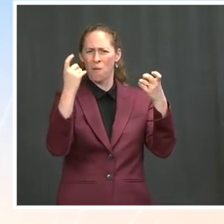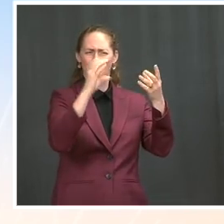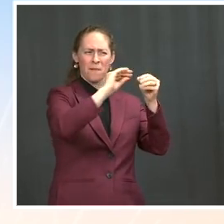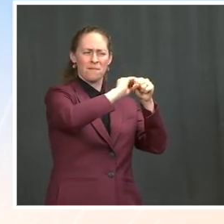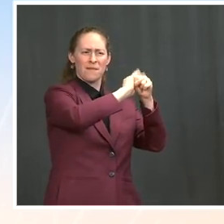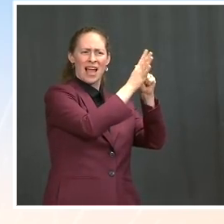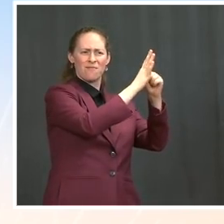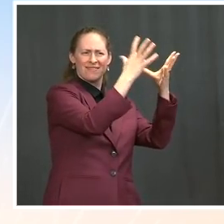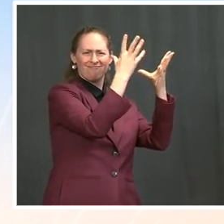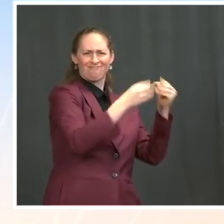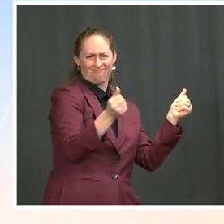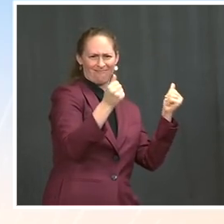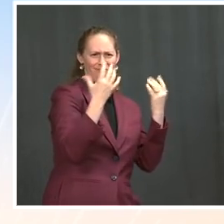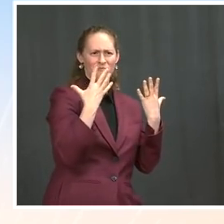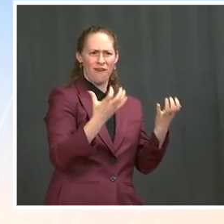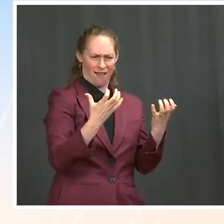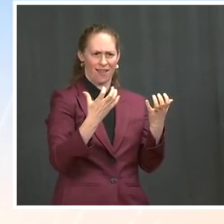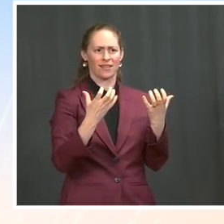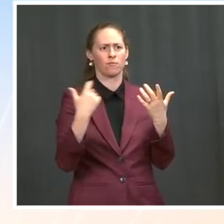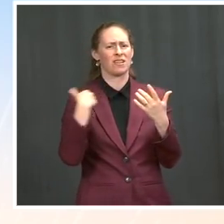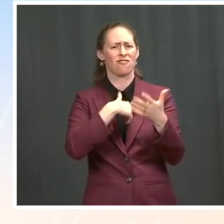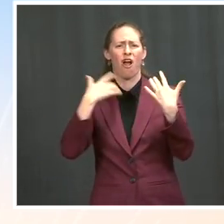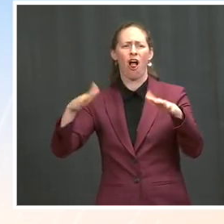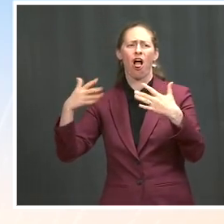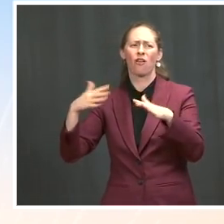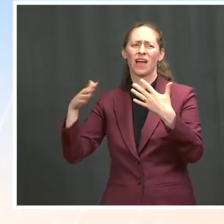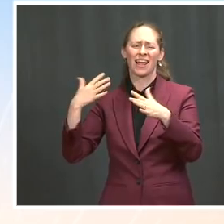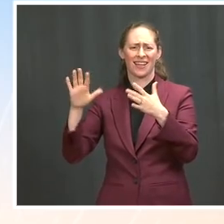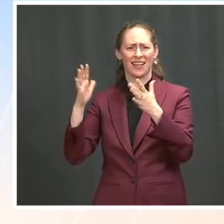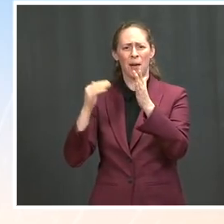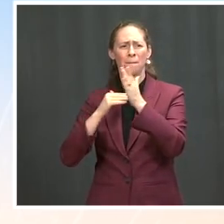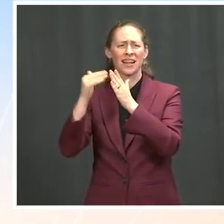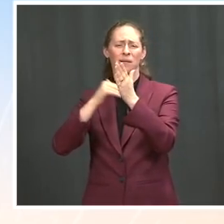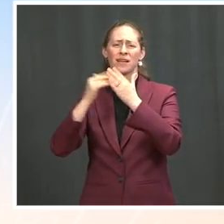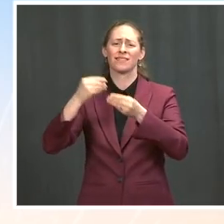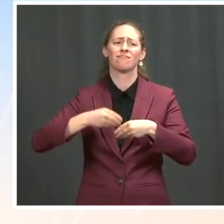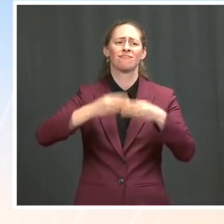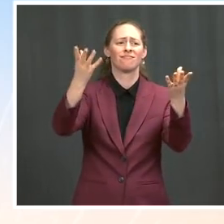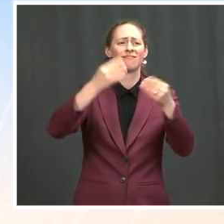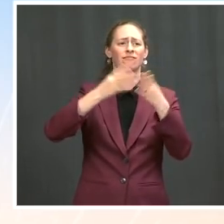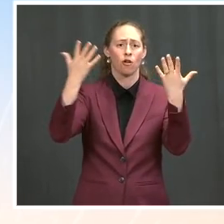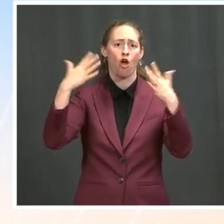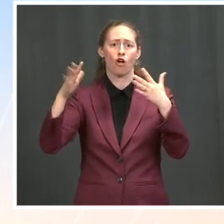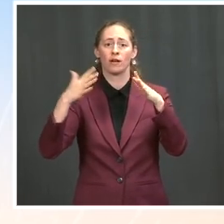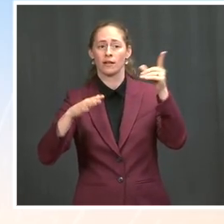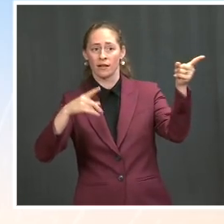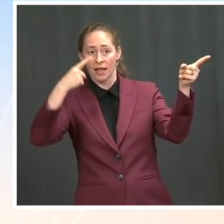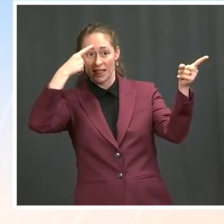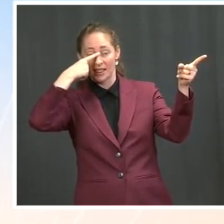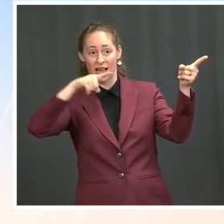including 2.5 million doses that arrived in Taiwan this weekend. And, in addition, sharing doses fr- --